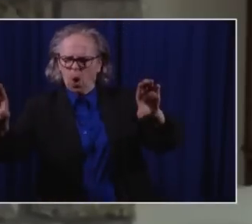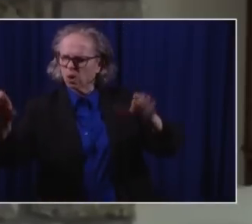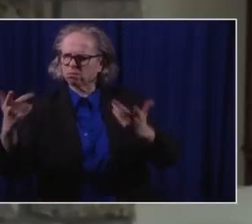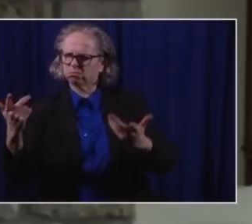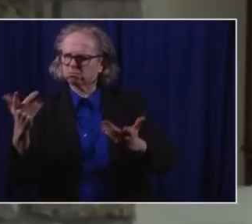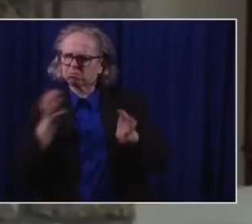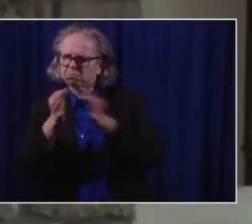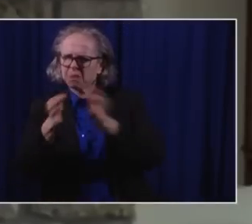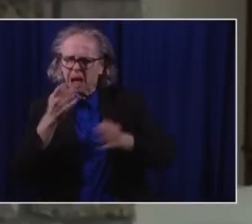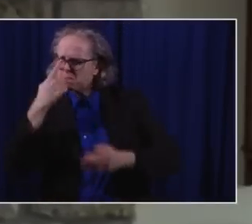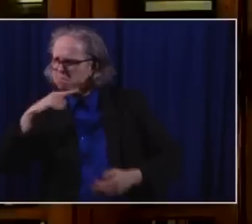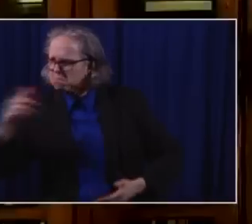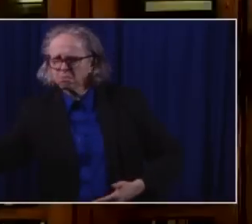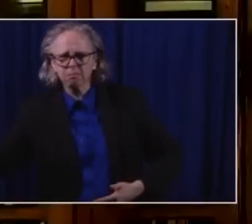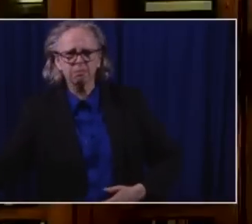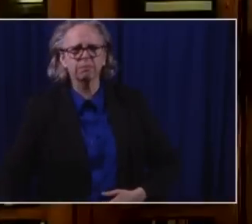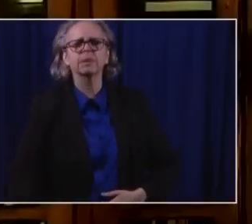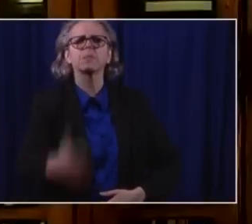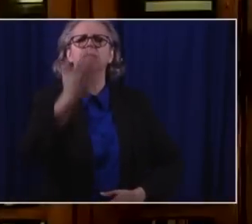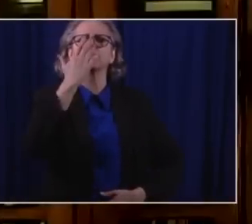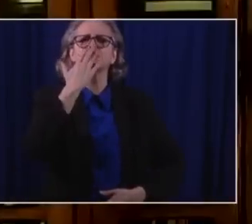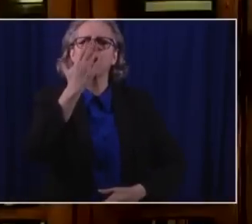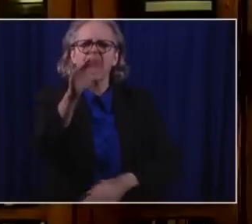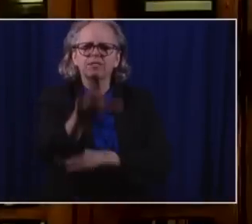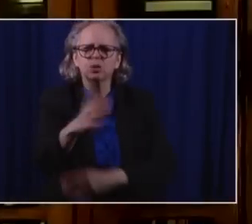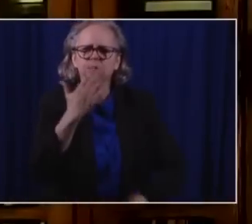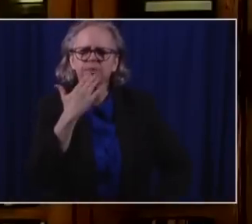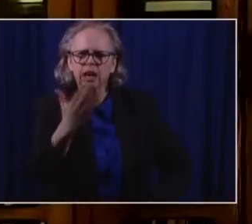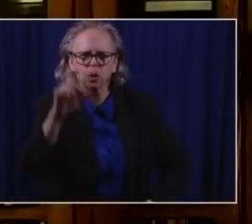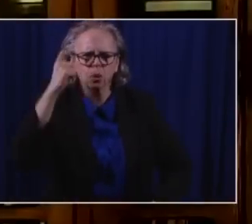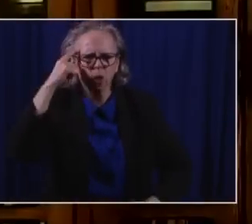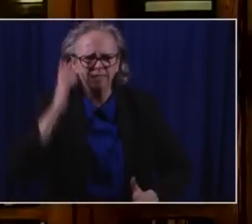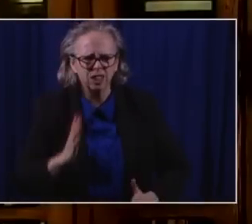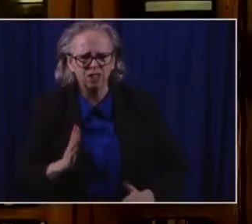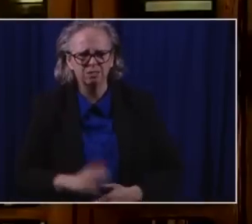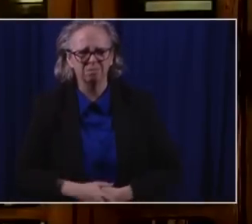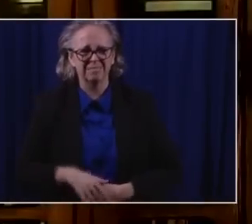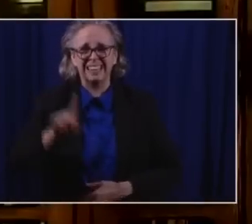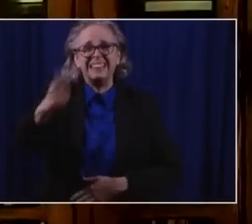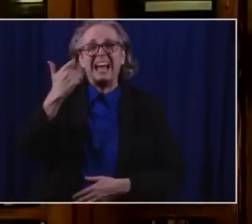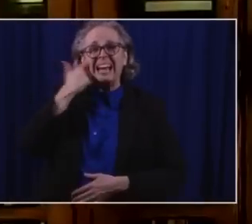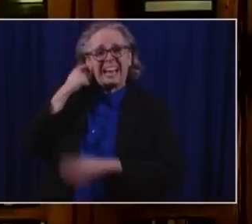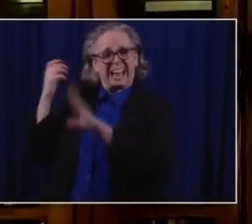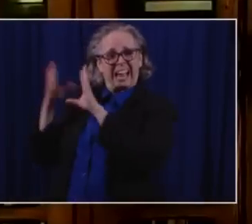University Wexner Medical Center. Anyone tell us a little bit about what's going if your hospital but in your whole zone.